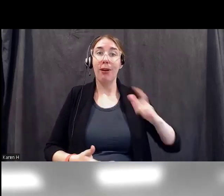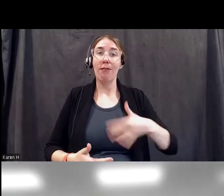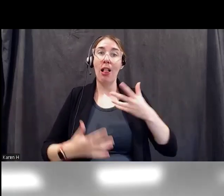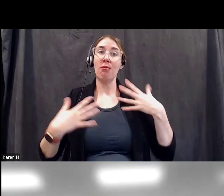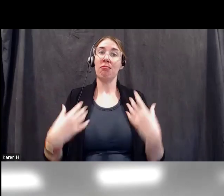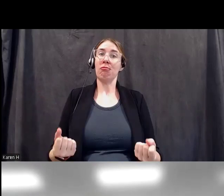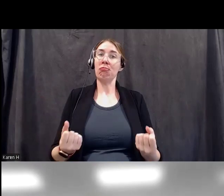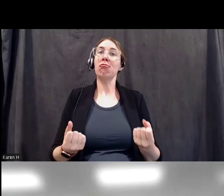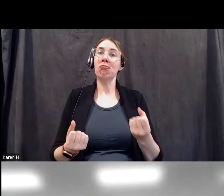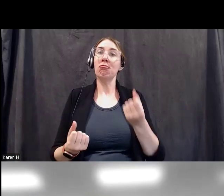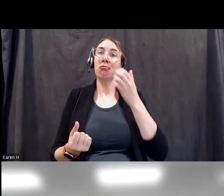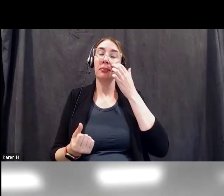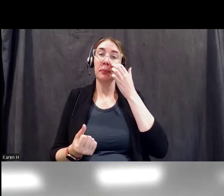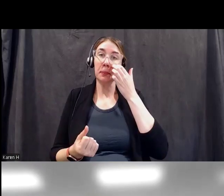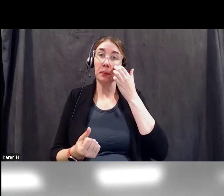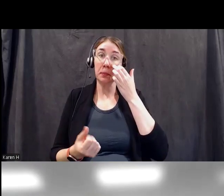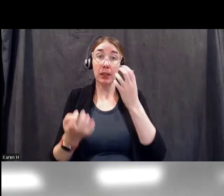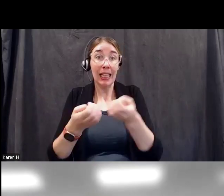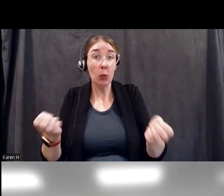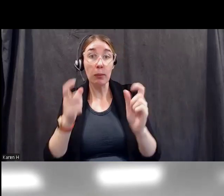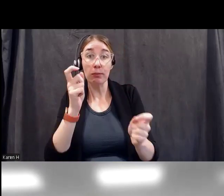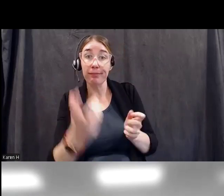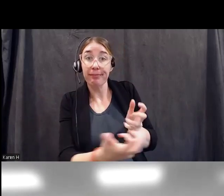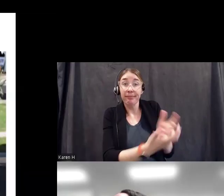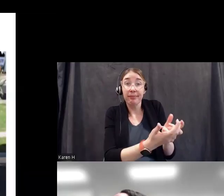By modifying equipment and providing additional support, adaptive recreation